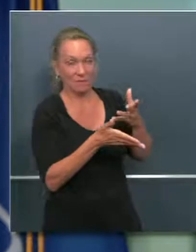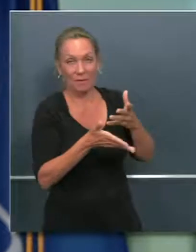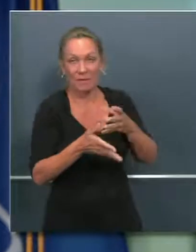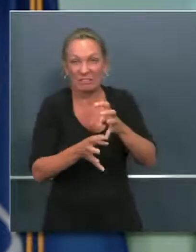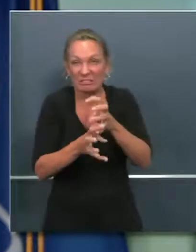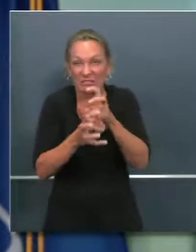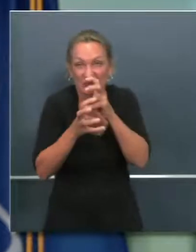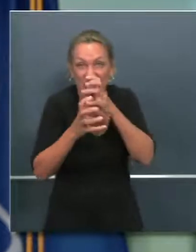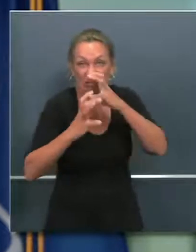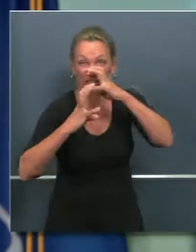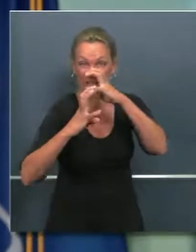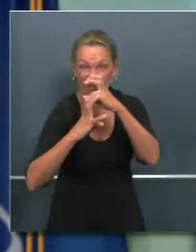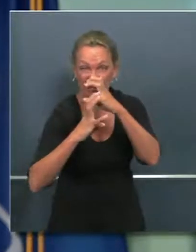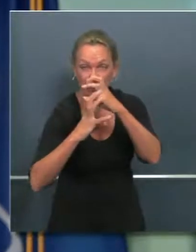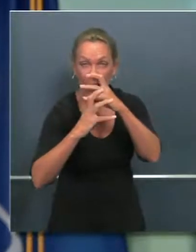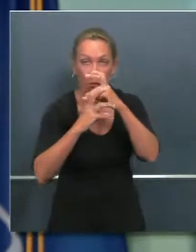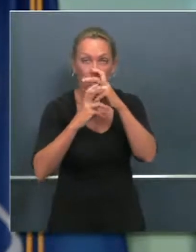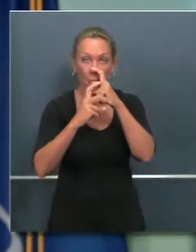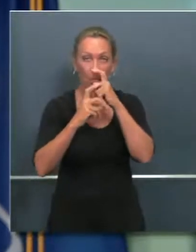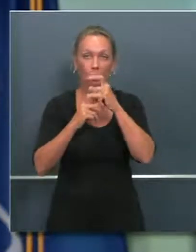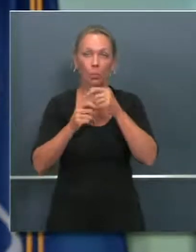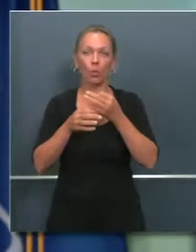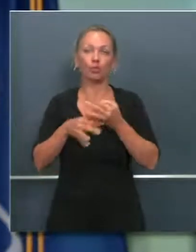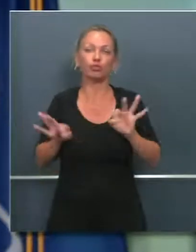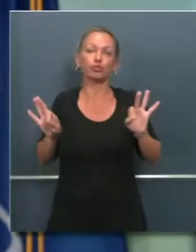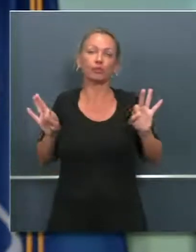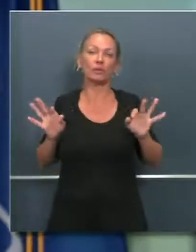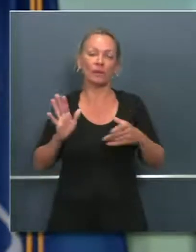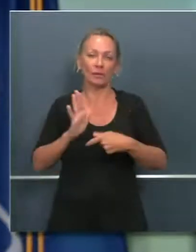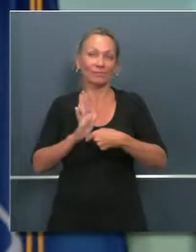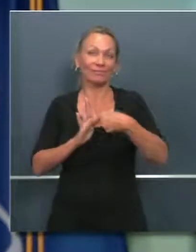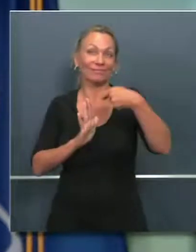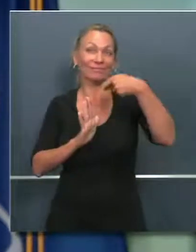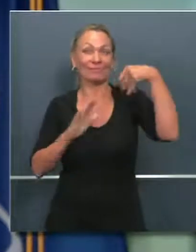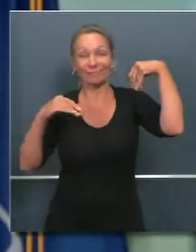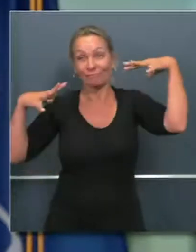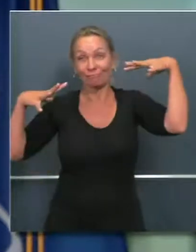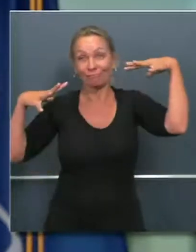hi governor back to bars so I understand the point that you're making that counties